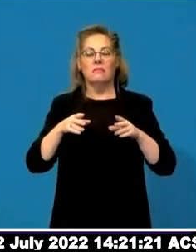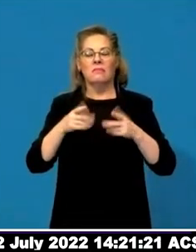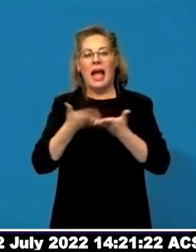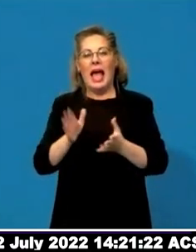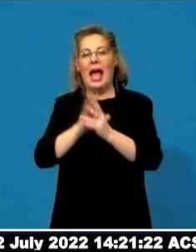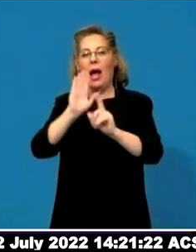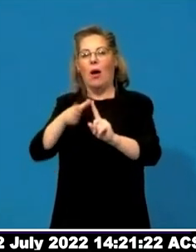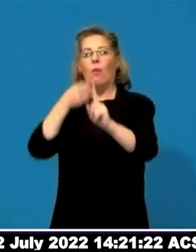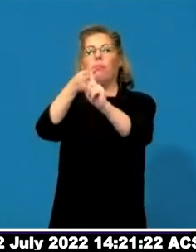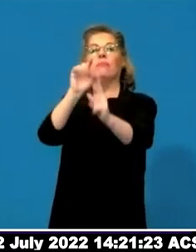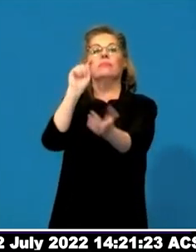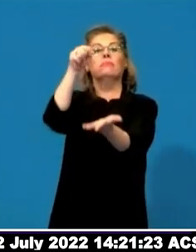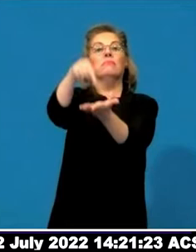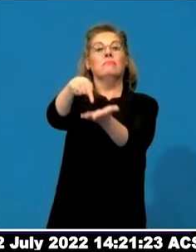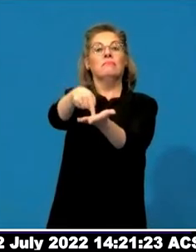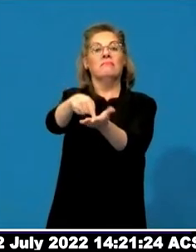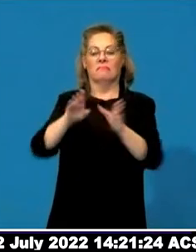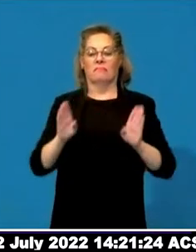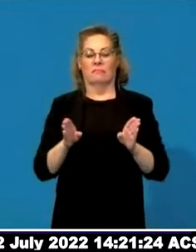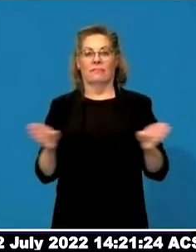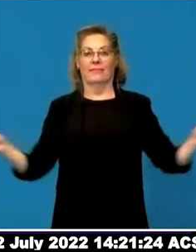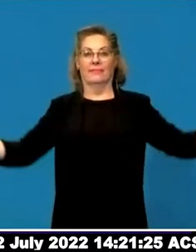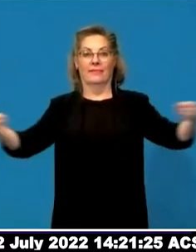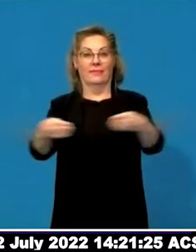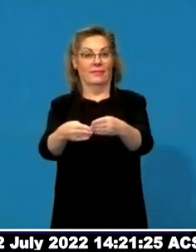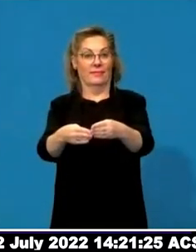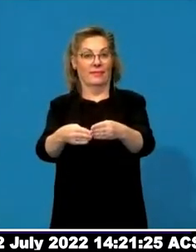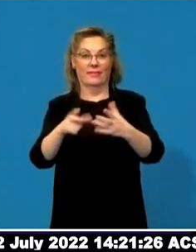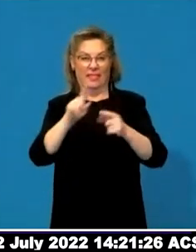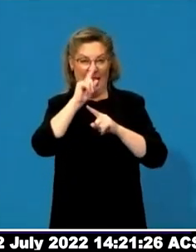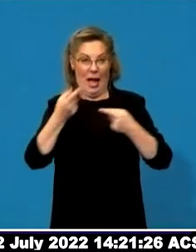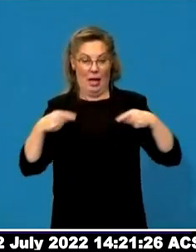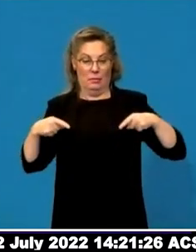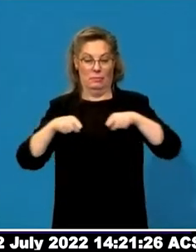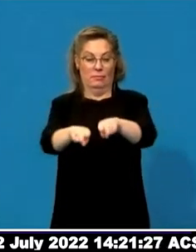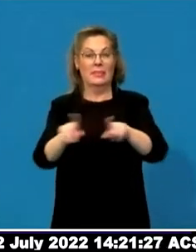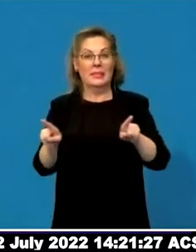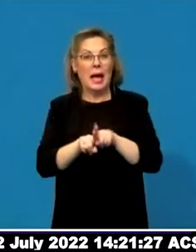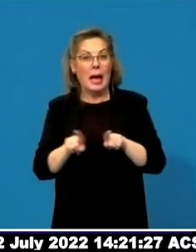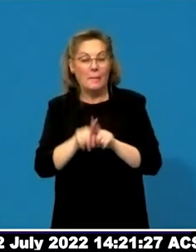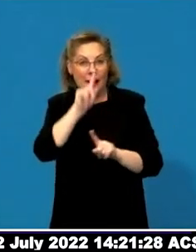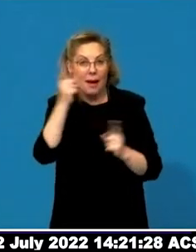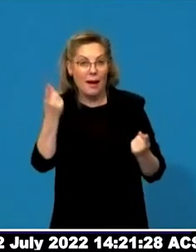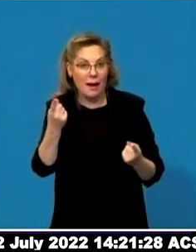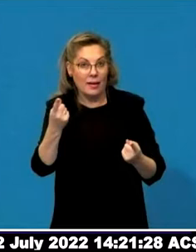And the second point I would like to reflect on, after hearing what you're saying is,